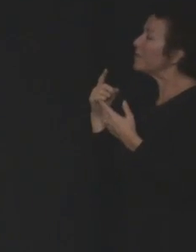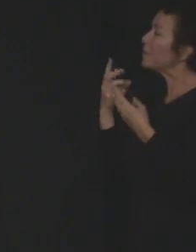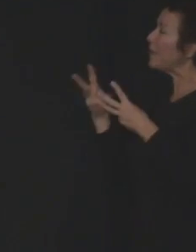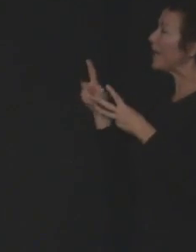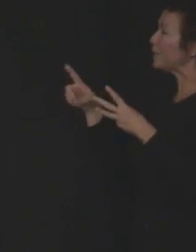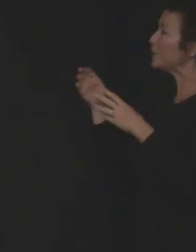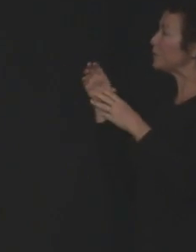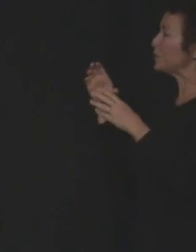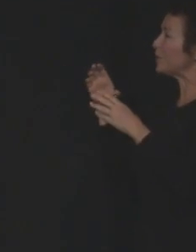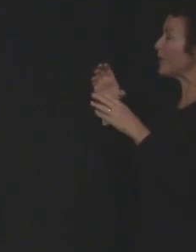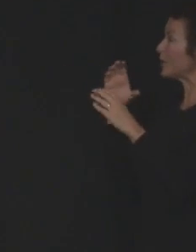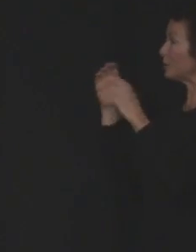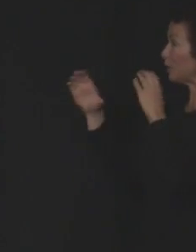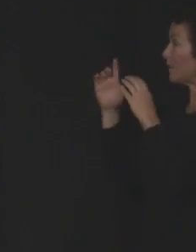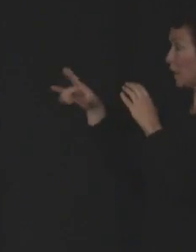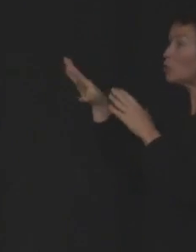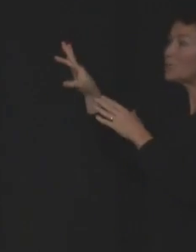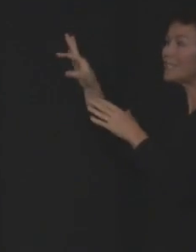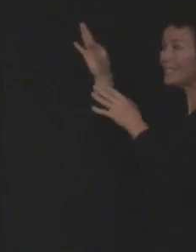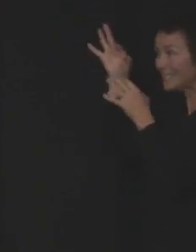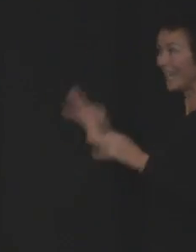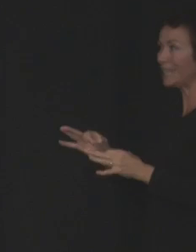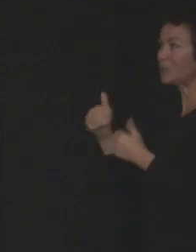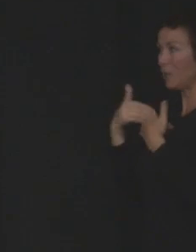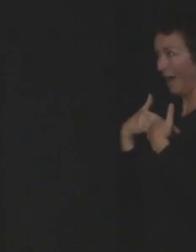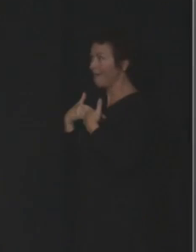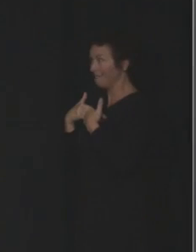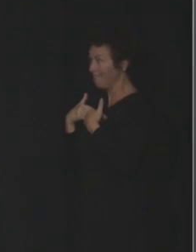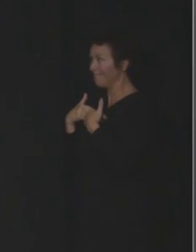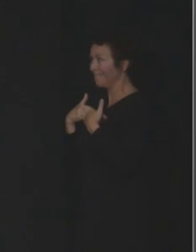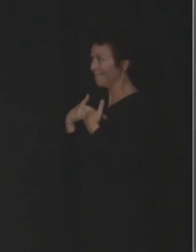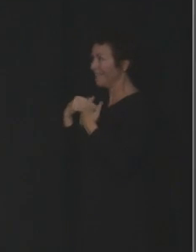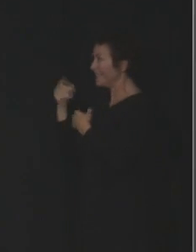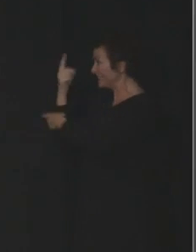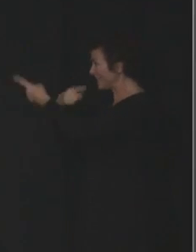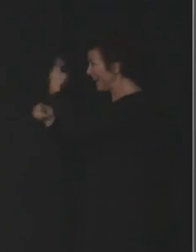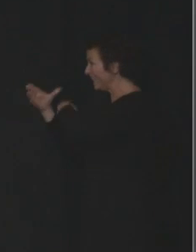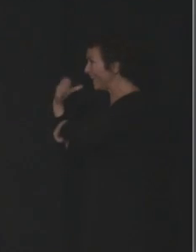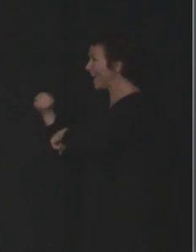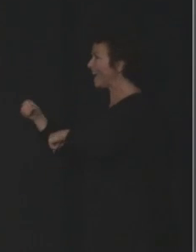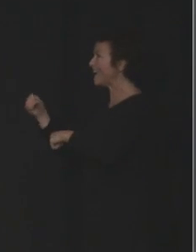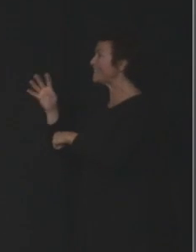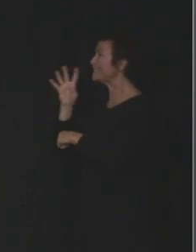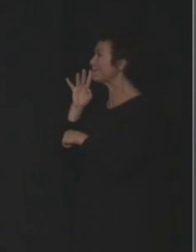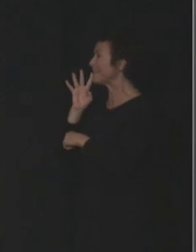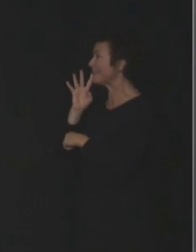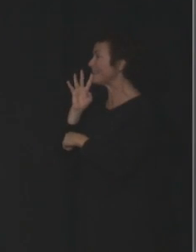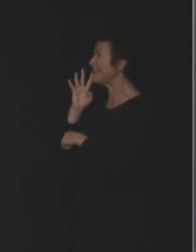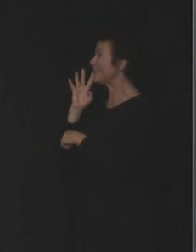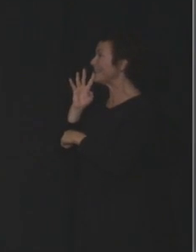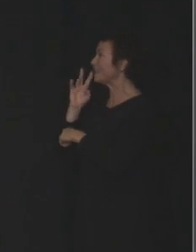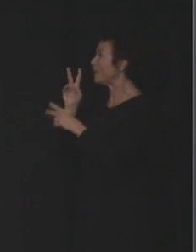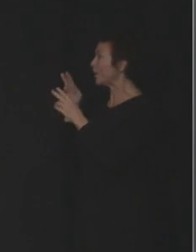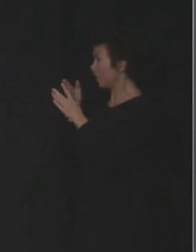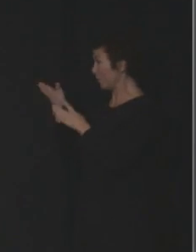chose to have in signing and communicating via voice.